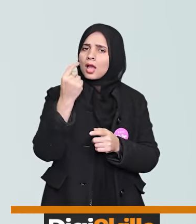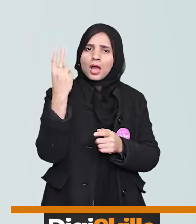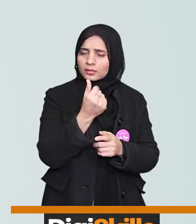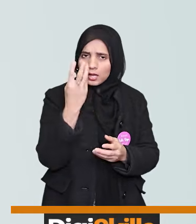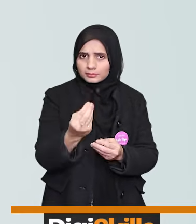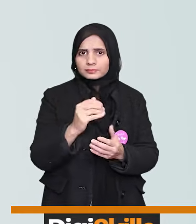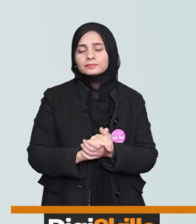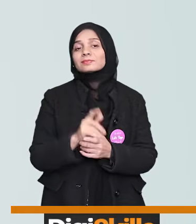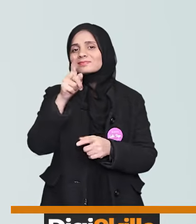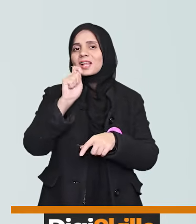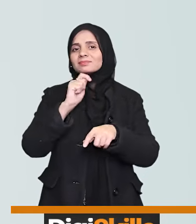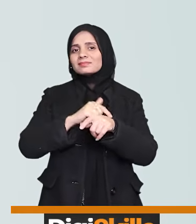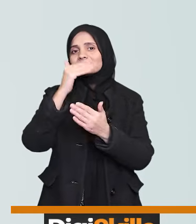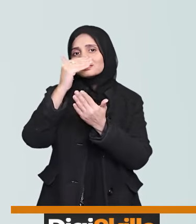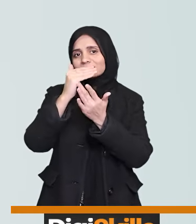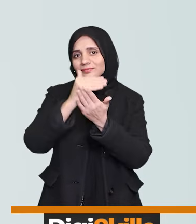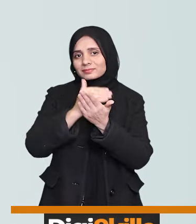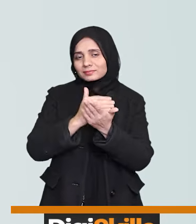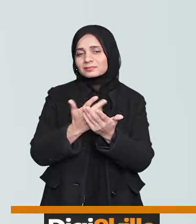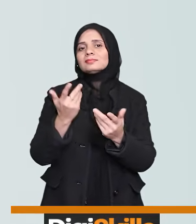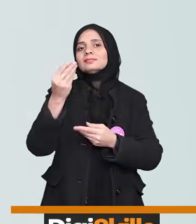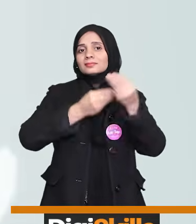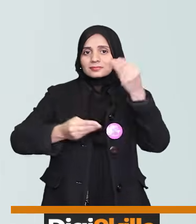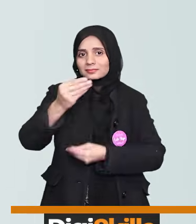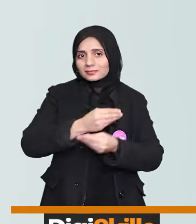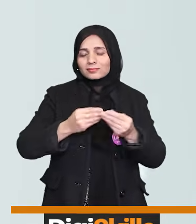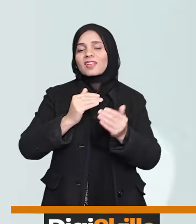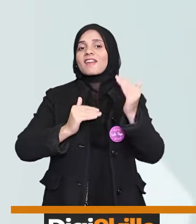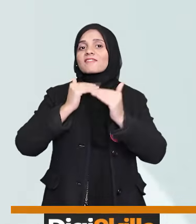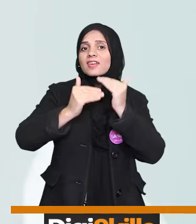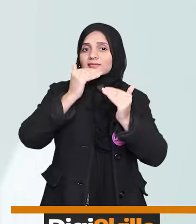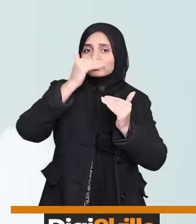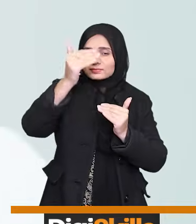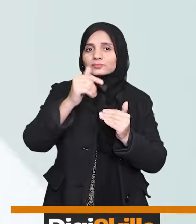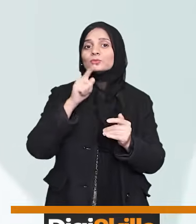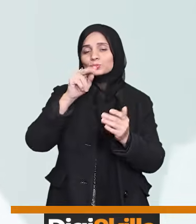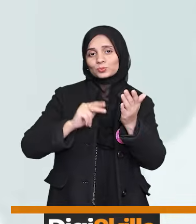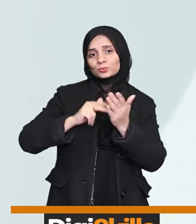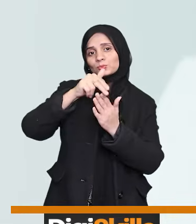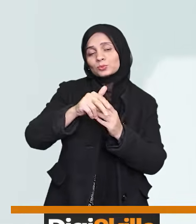For this, you will have to go through some procedures, some processes, some milestones.